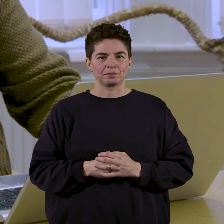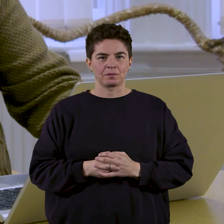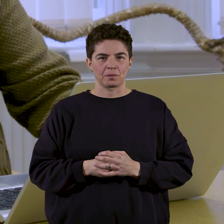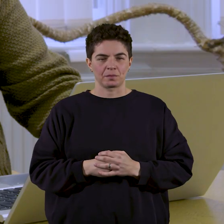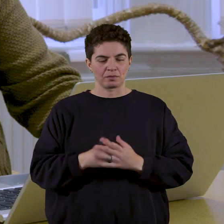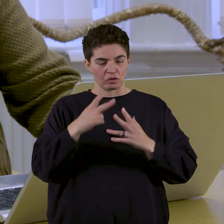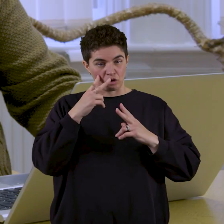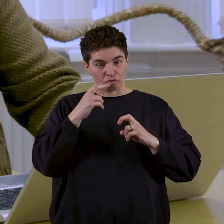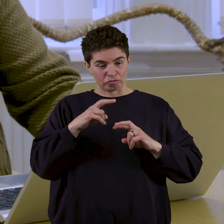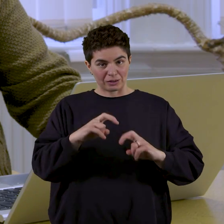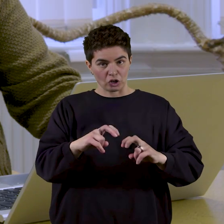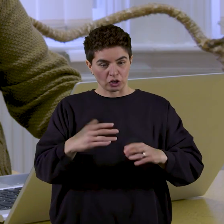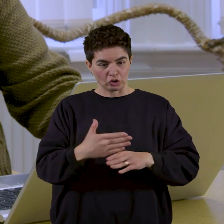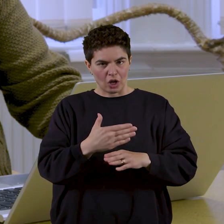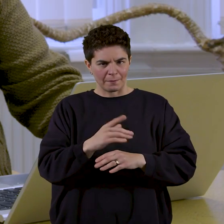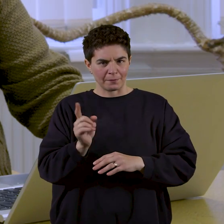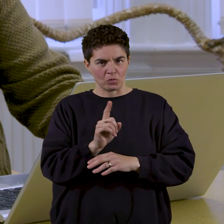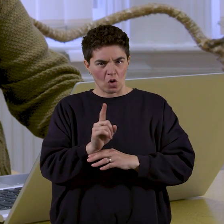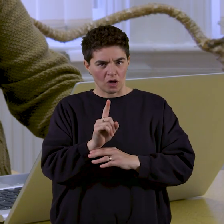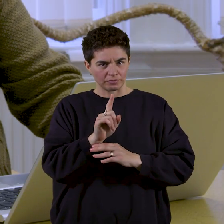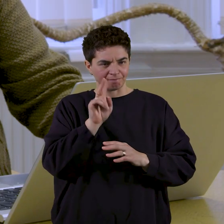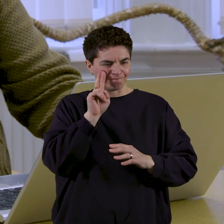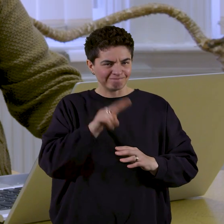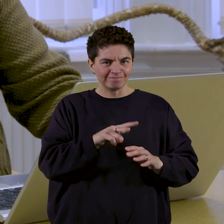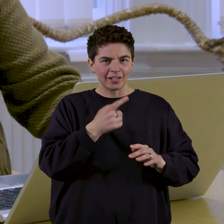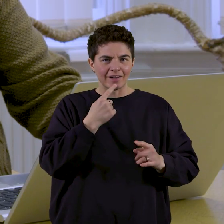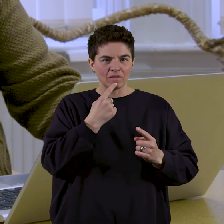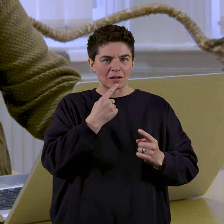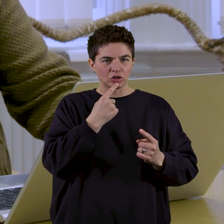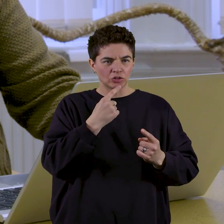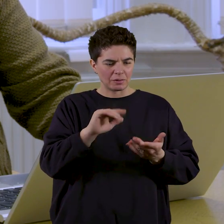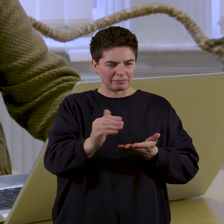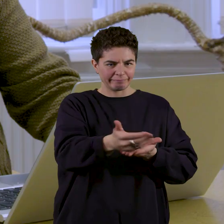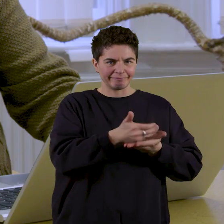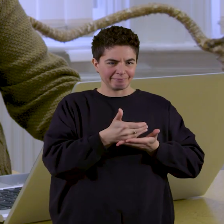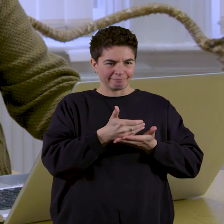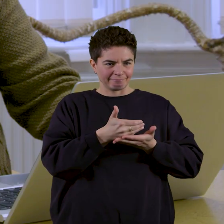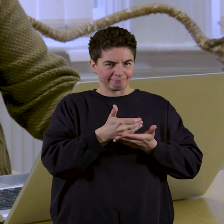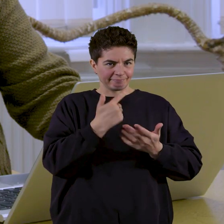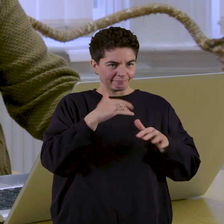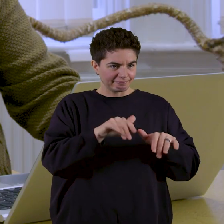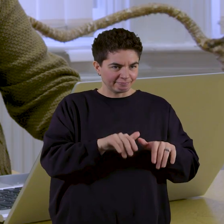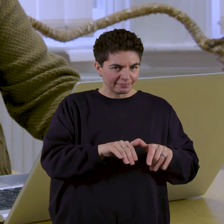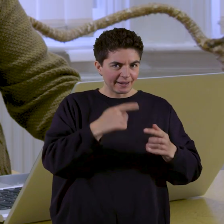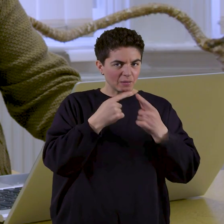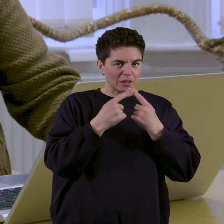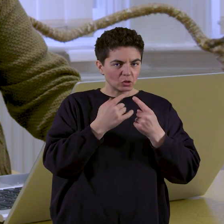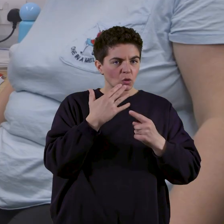Researchers also look at the information which is collected about us when we have care.